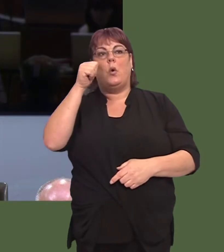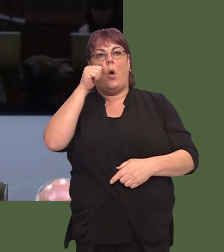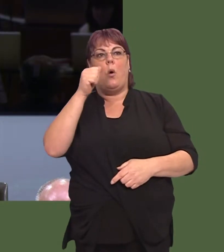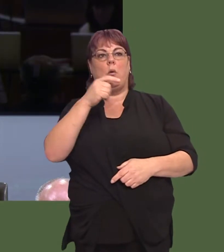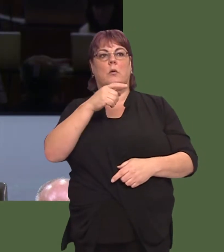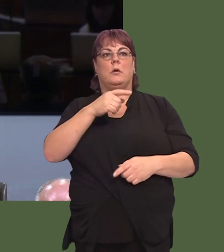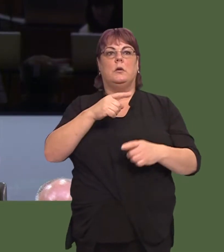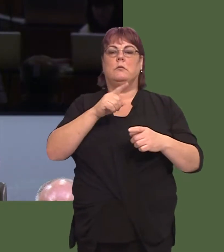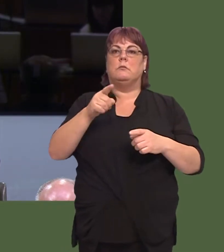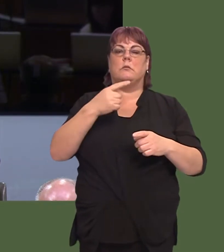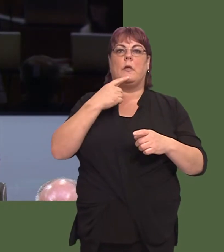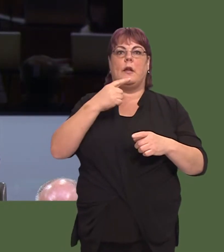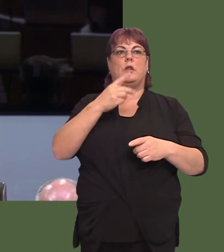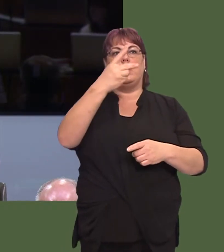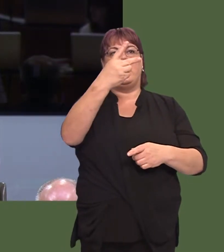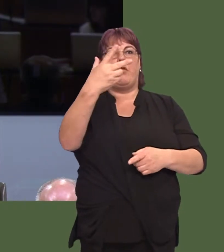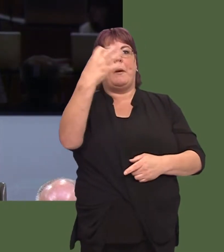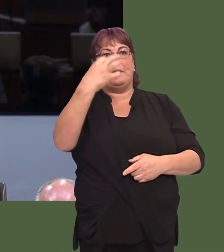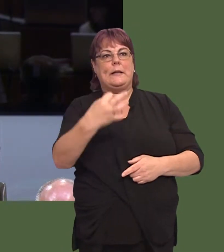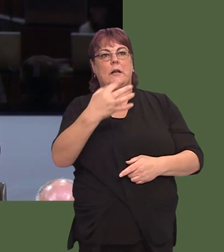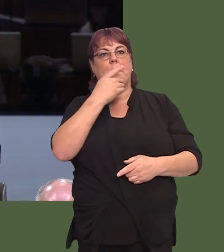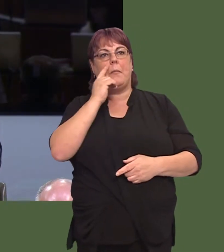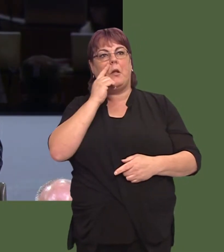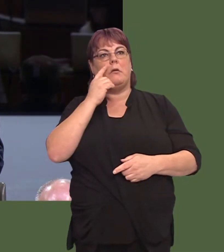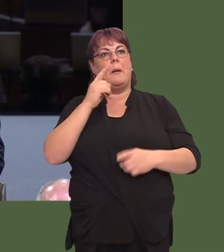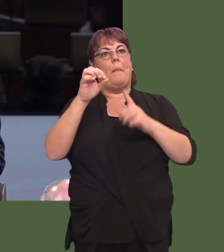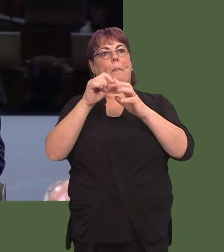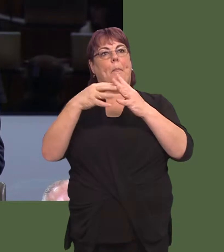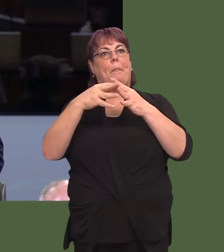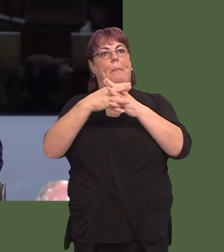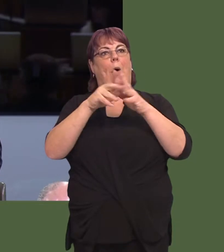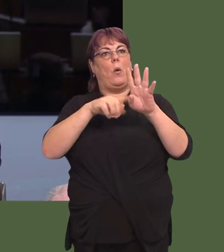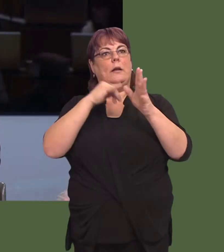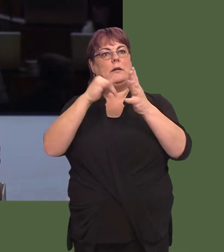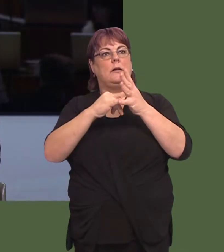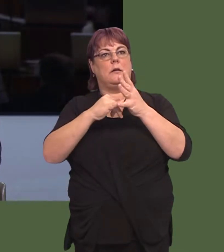Hefinís pointed out that 23 per cent of those in Powys are self-employed, and that compares to the Welsh average of 13 per cent.